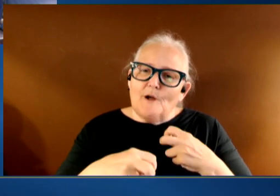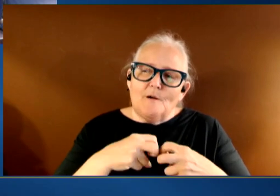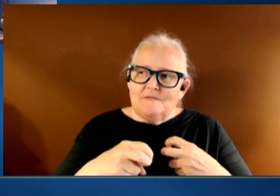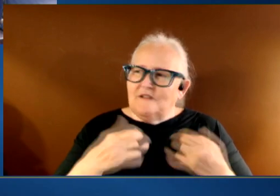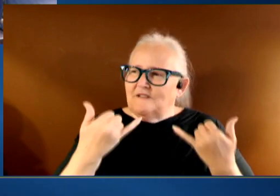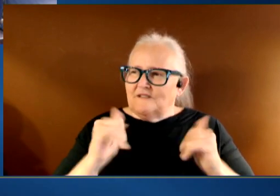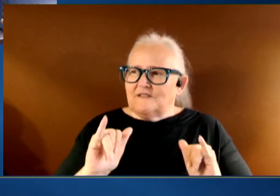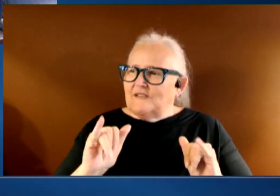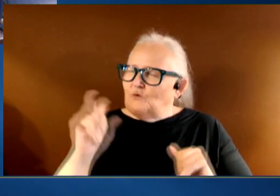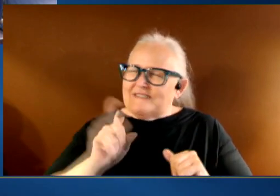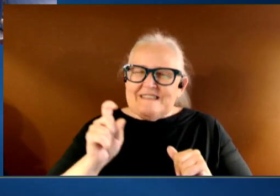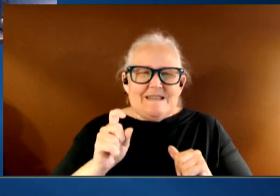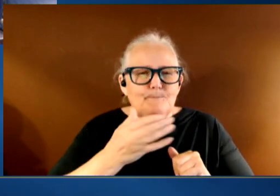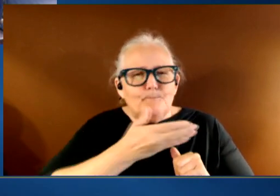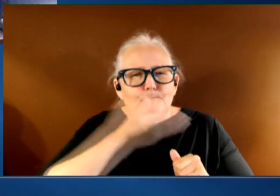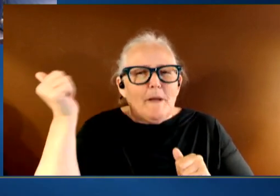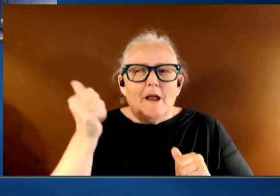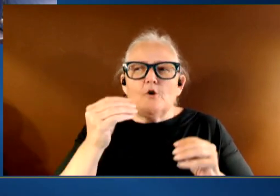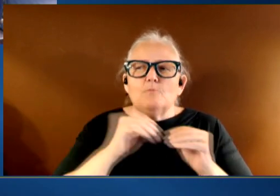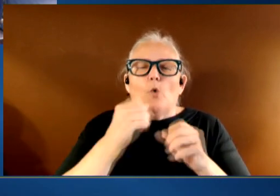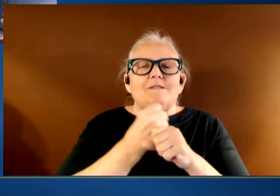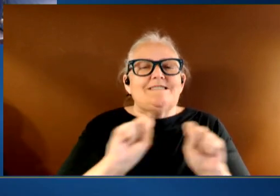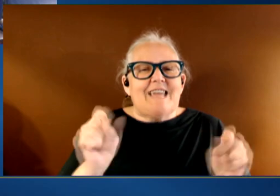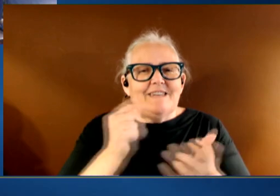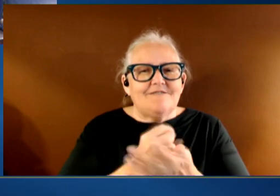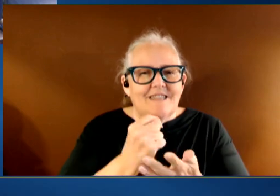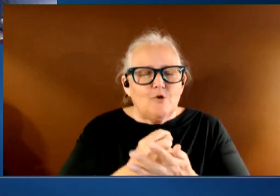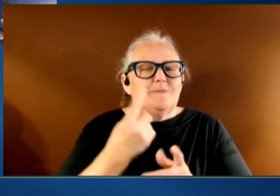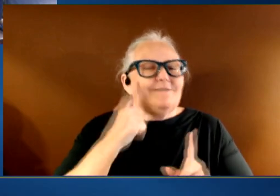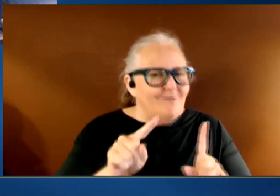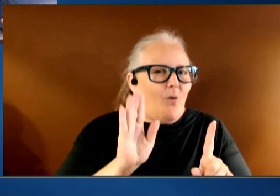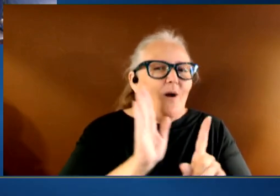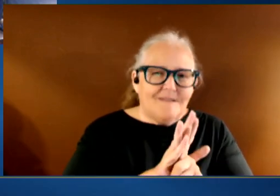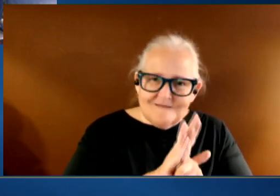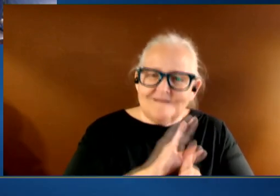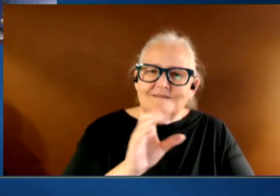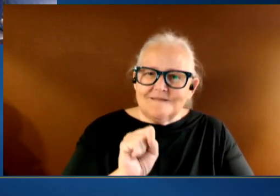effective, and safe therapies for sickle cell. The future of drug development for